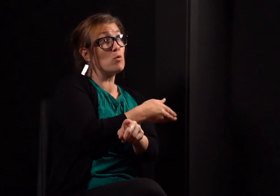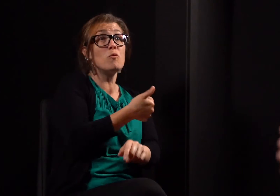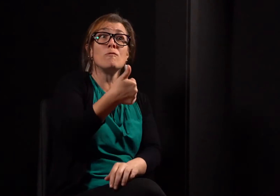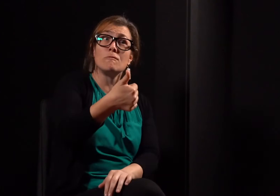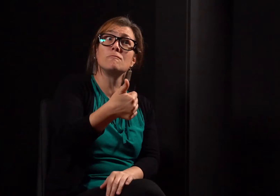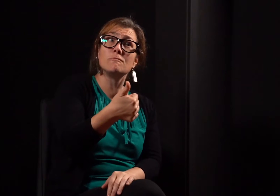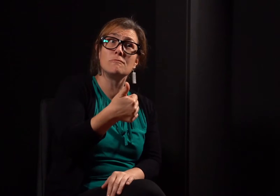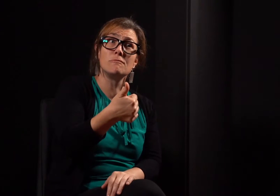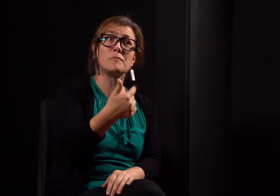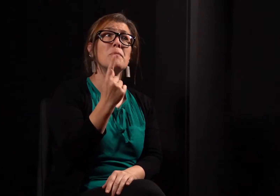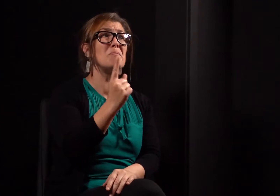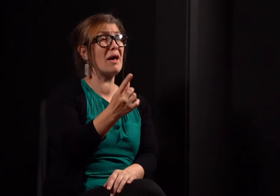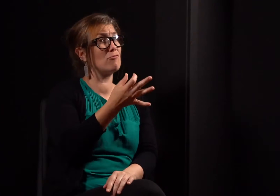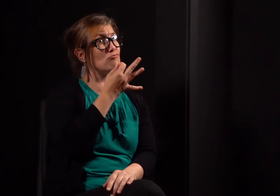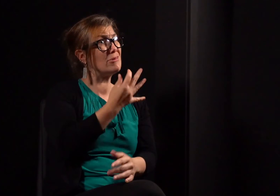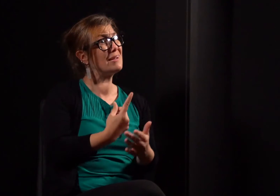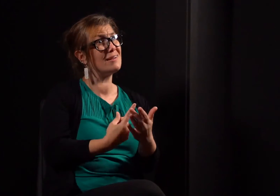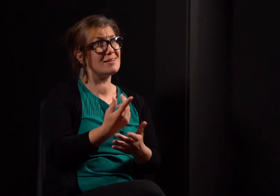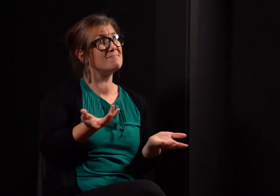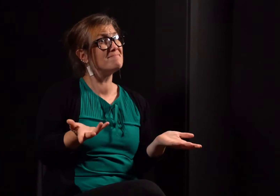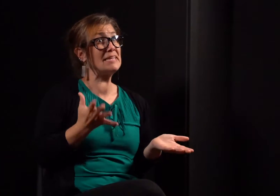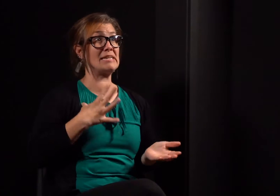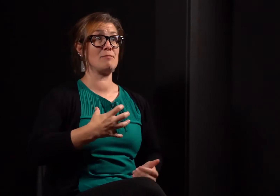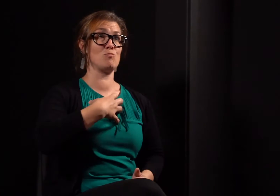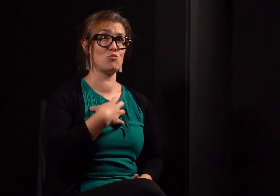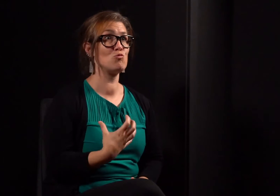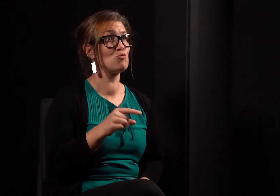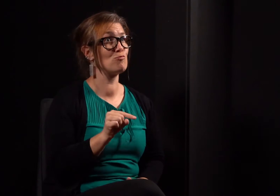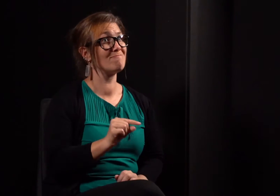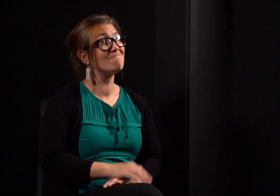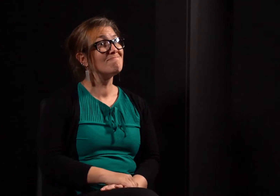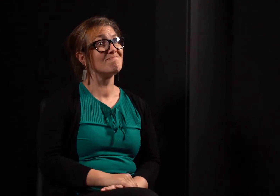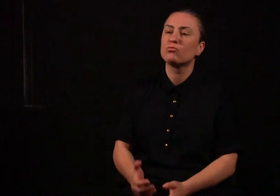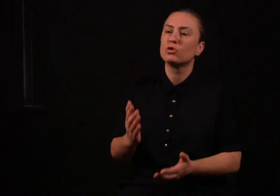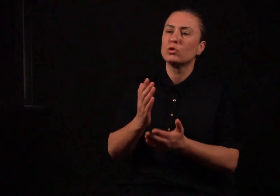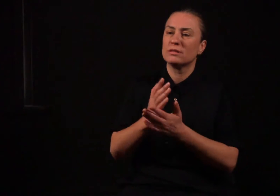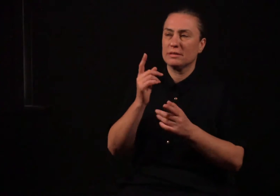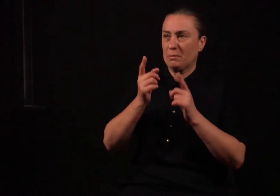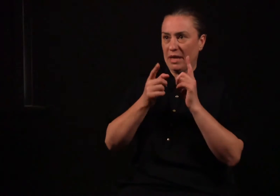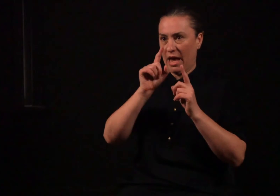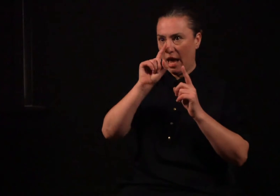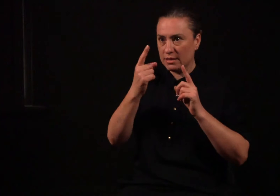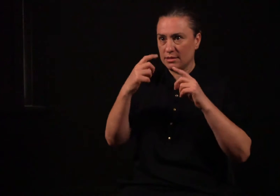with them later on and this was done well before the assignment, but that is rare. We need to see more of that.